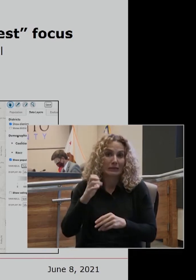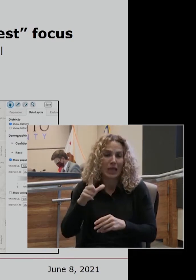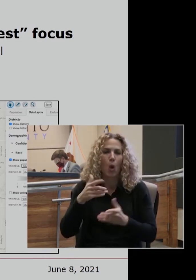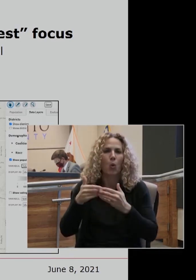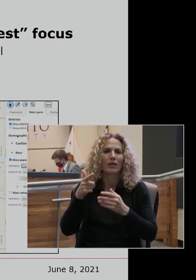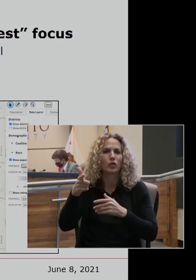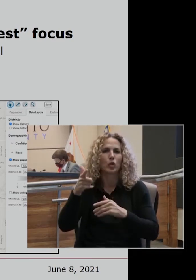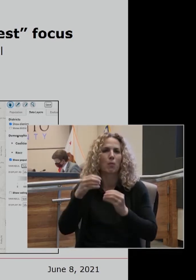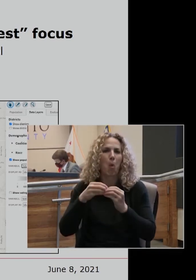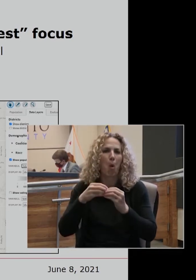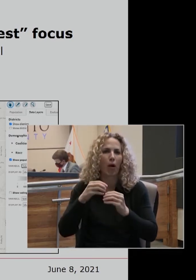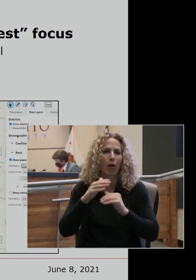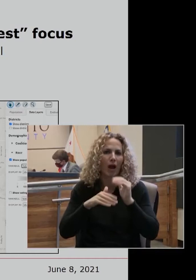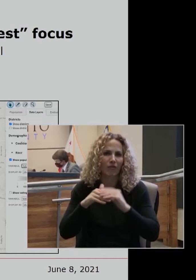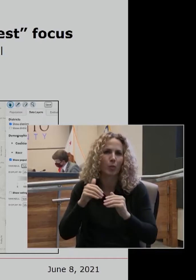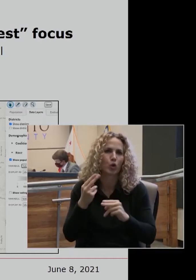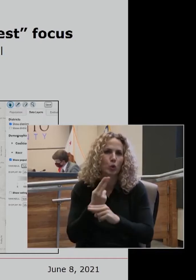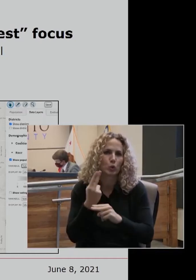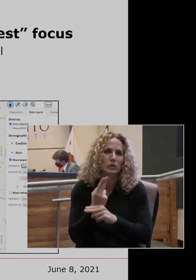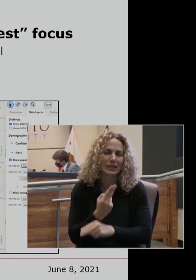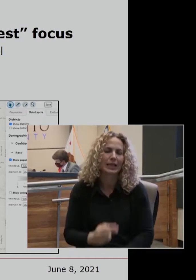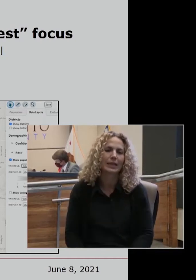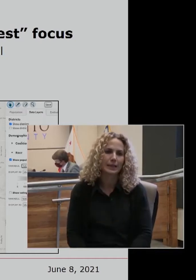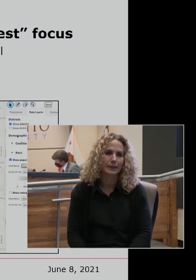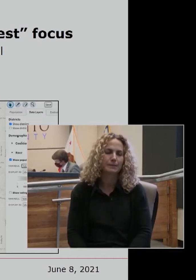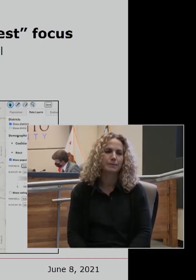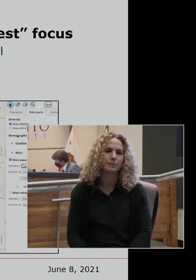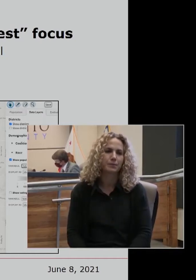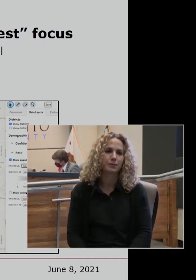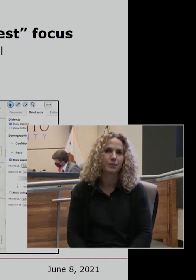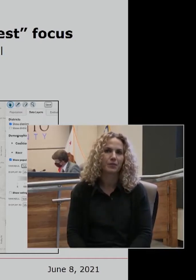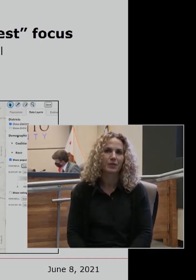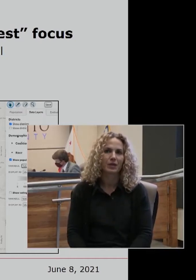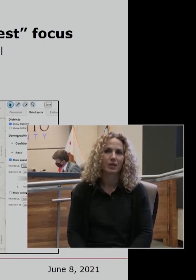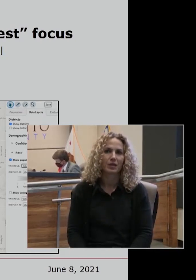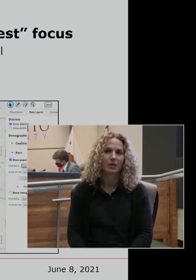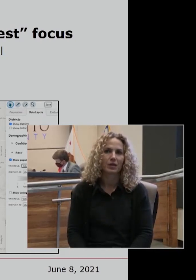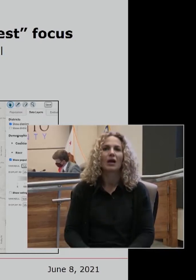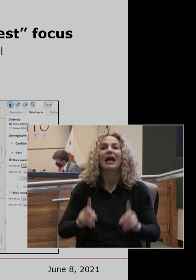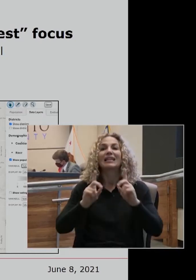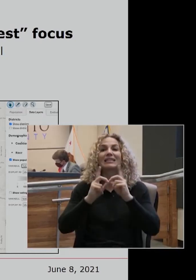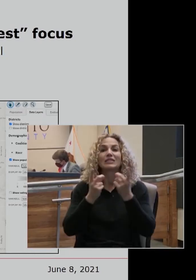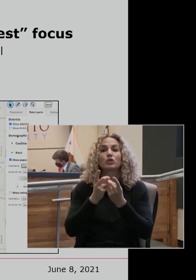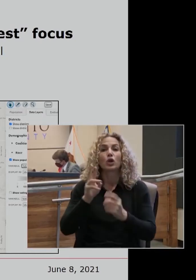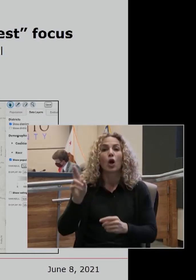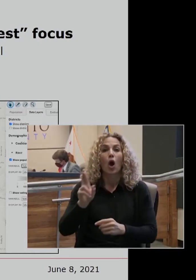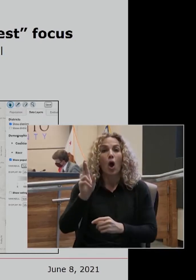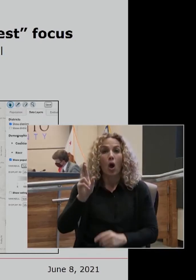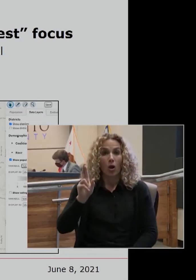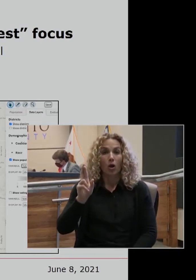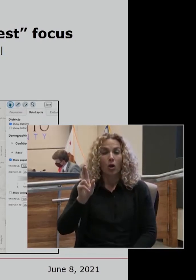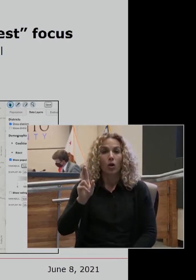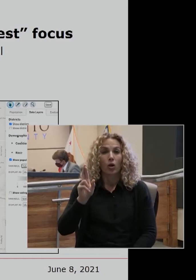IT'S EASY TO USE IF PEOPLE ARE COMFORTABLE WITH THAT. COMFORTABLE WITH THAT. AND YOU CAN SEE ON THIS SLIDE IT